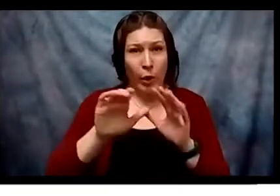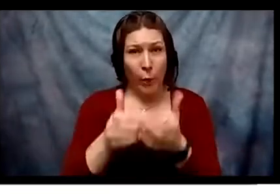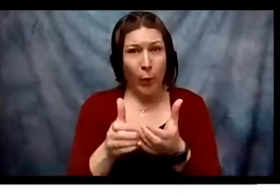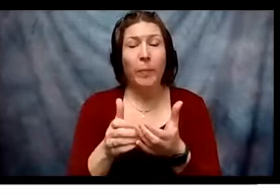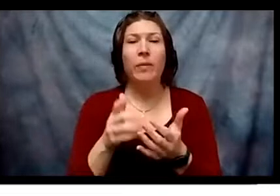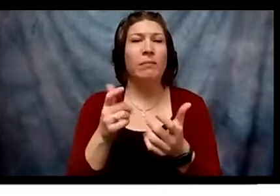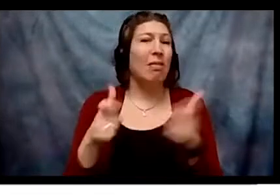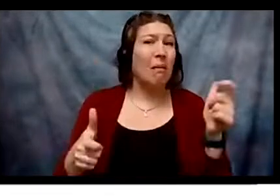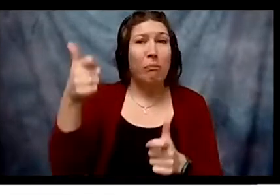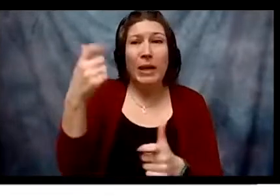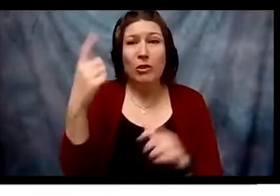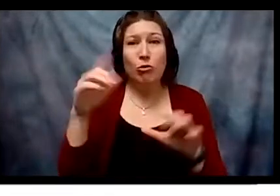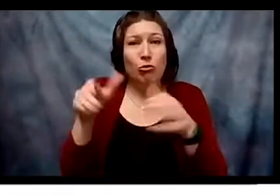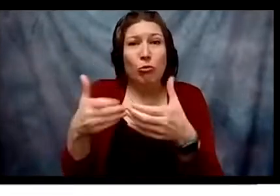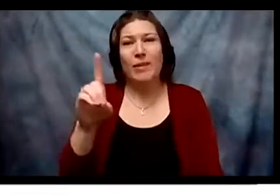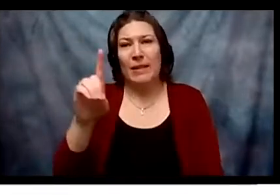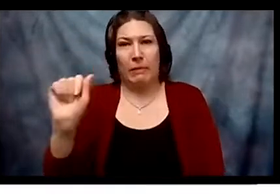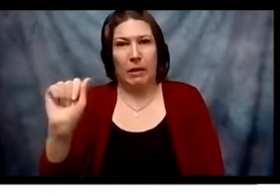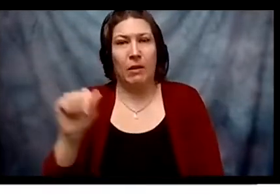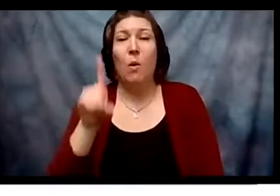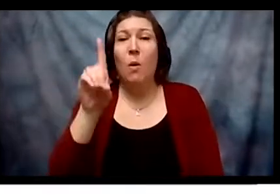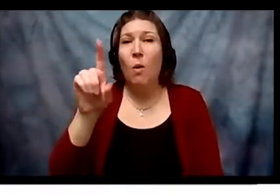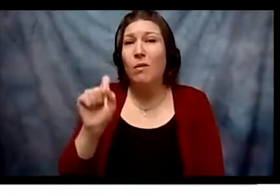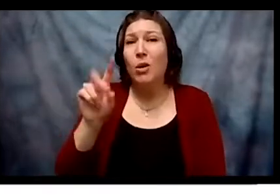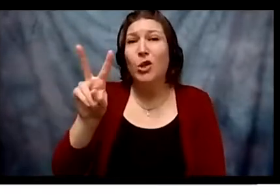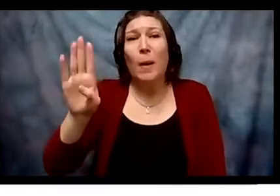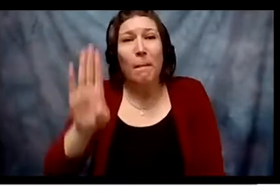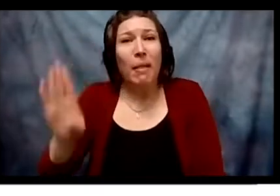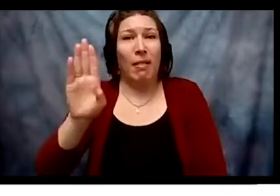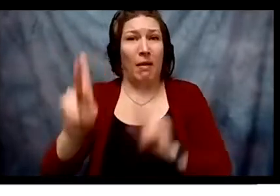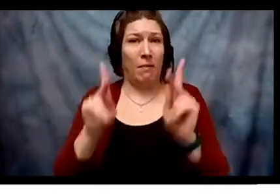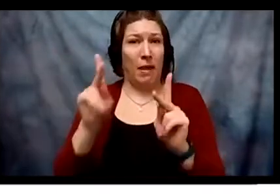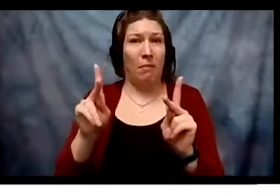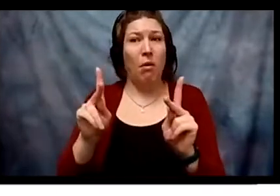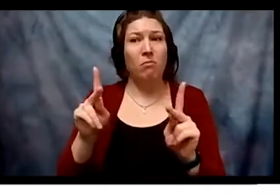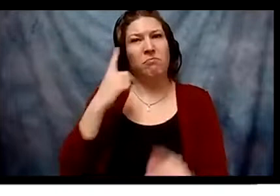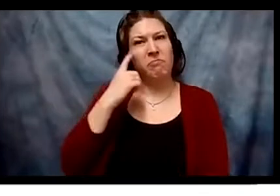1.2 billion people are estimated to have disabilities or 15 percent